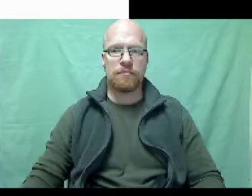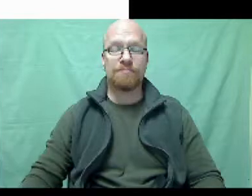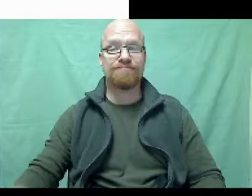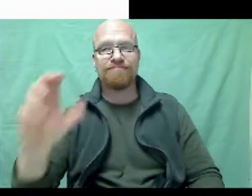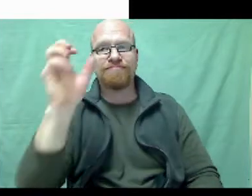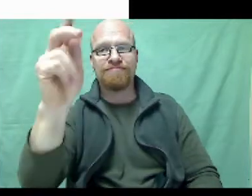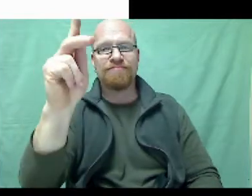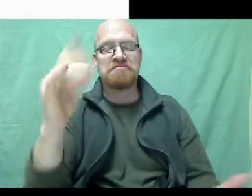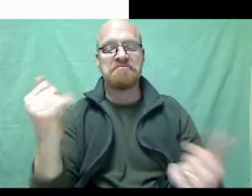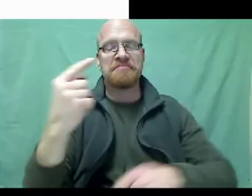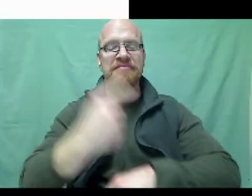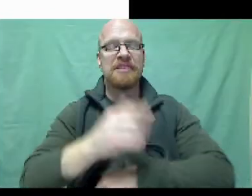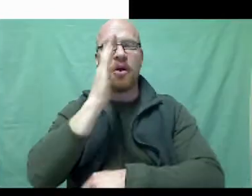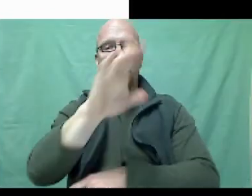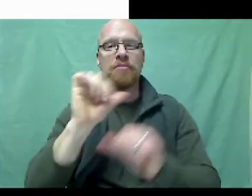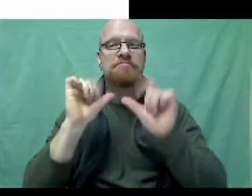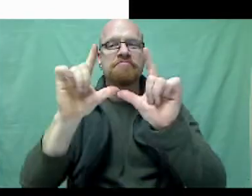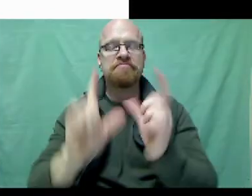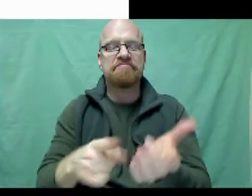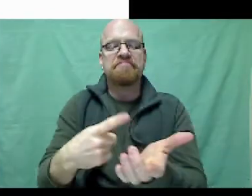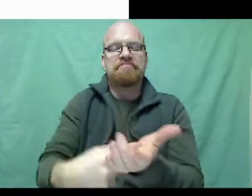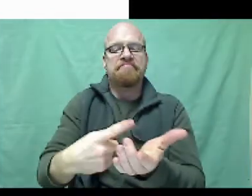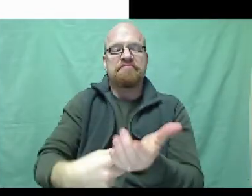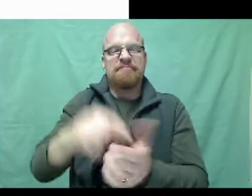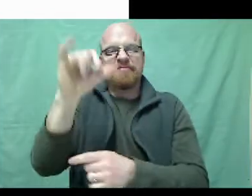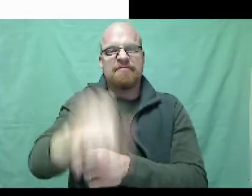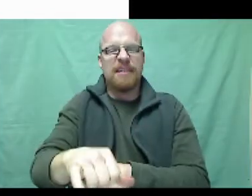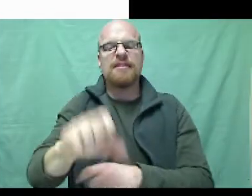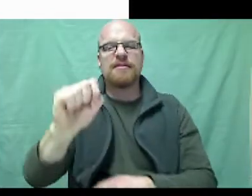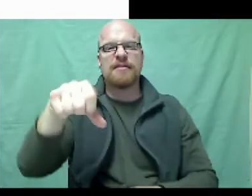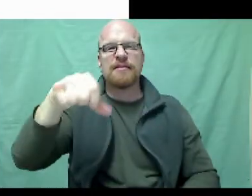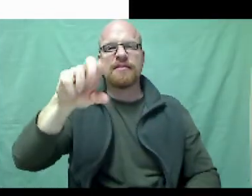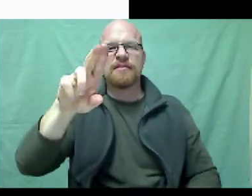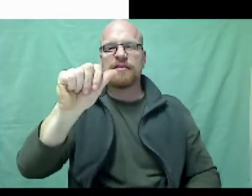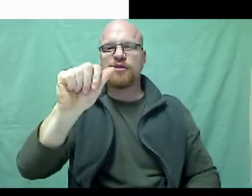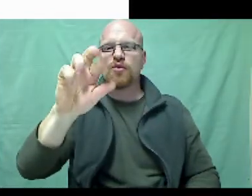OK. Today we're going to talk about square roots in this blog.